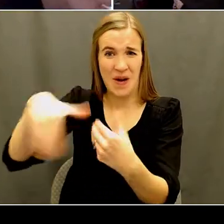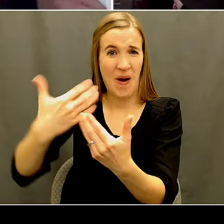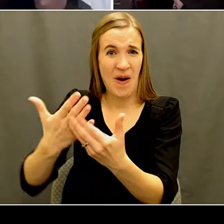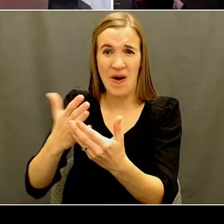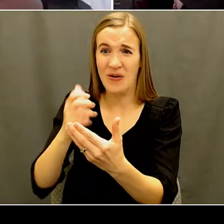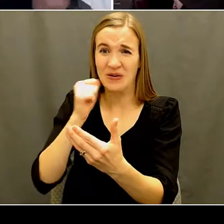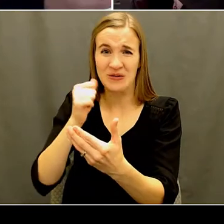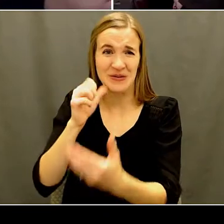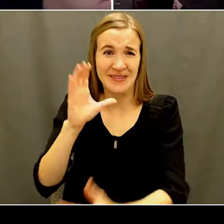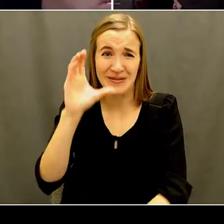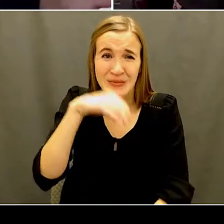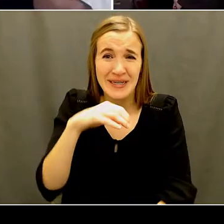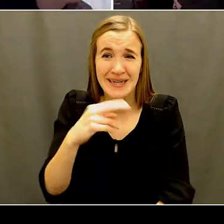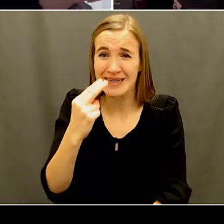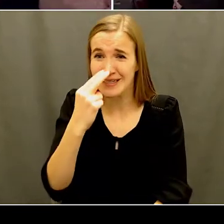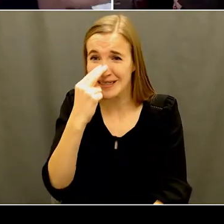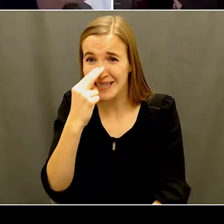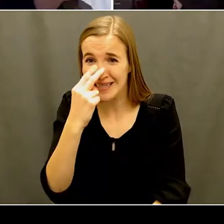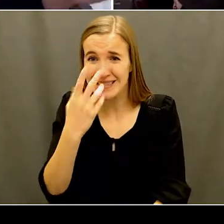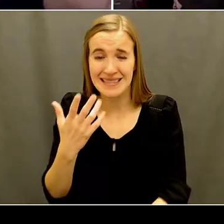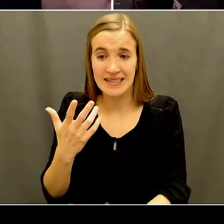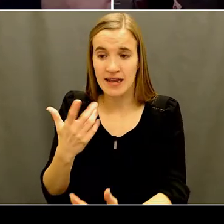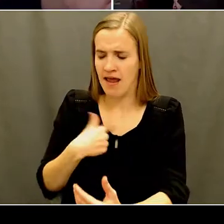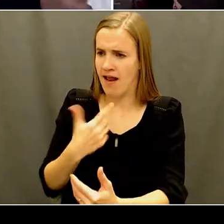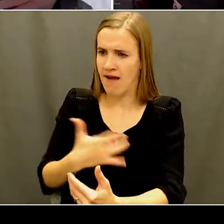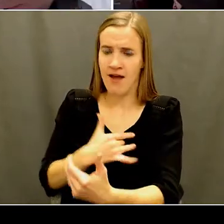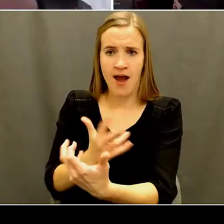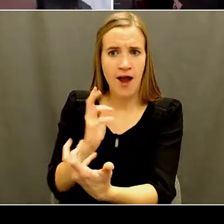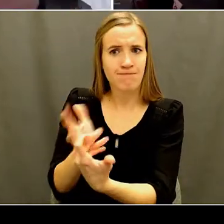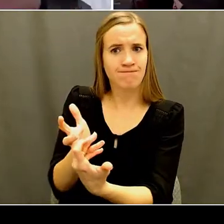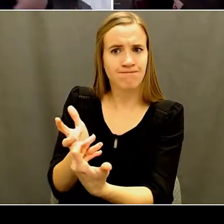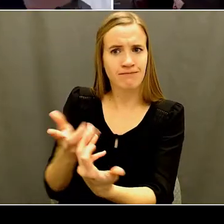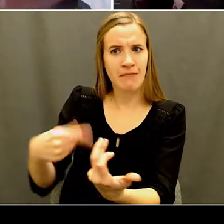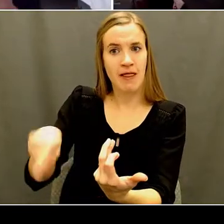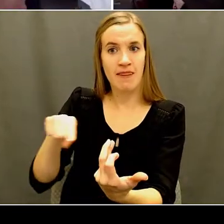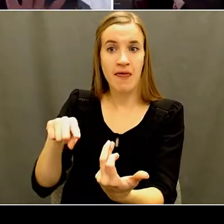to go hike up this, you know, trail and mountain. Like, let's figure out another